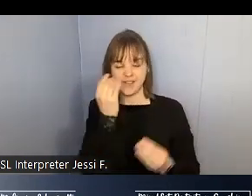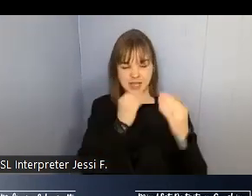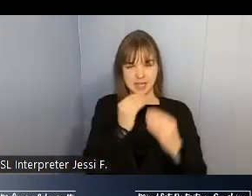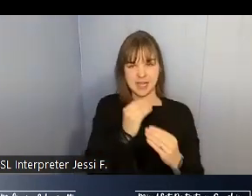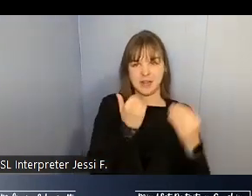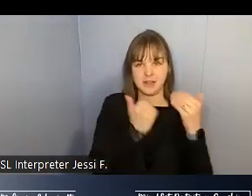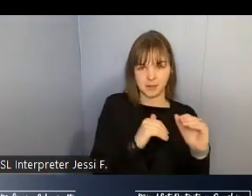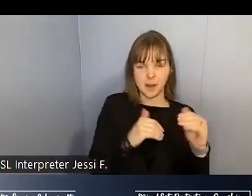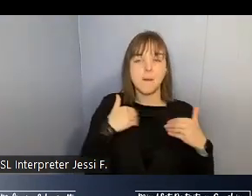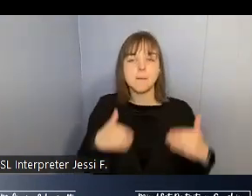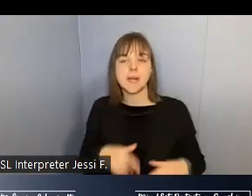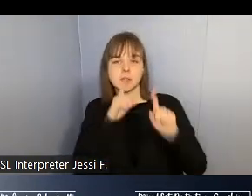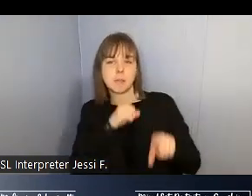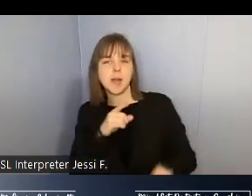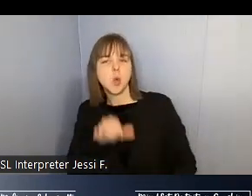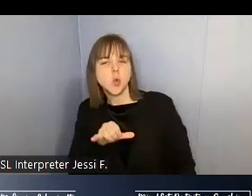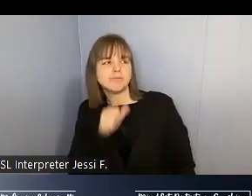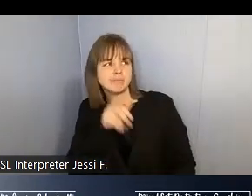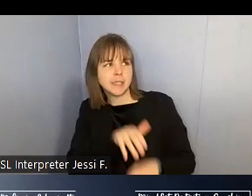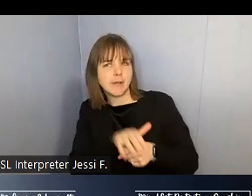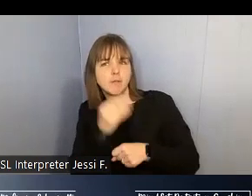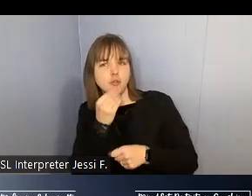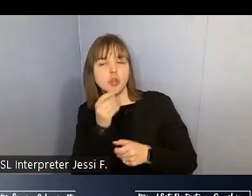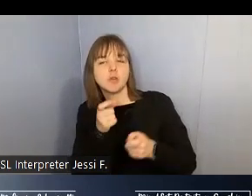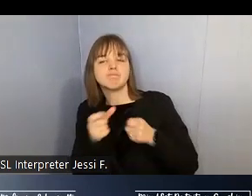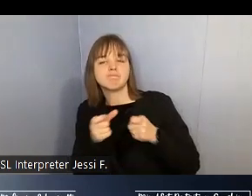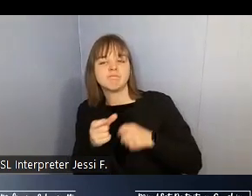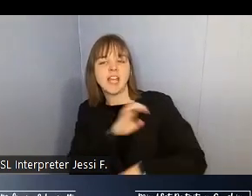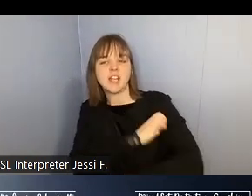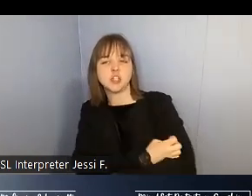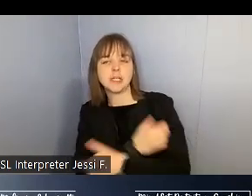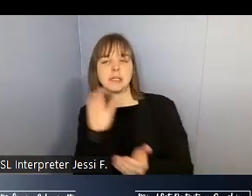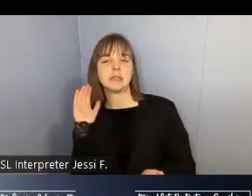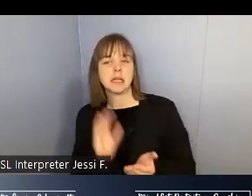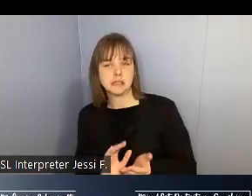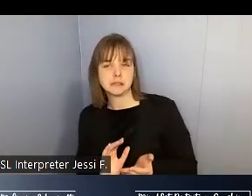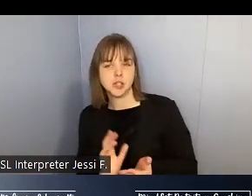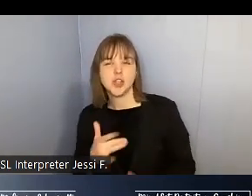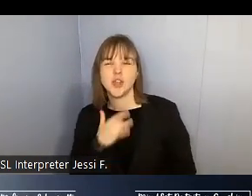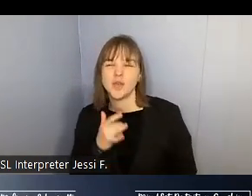going to happen whether you follow a fad diet, or a name diet, or you do things a different way it. You can't stop it.